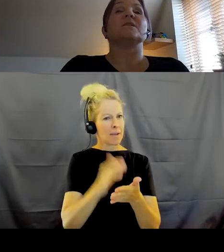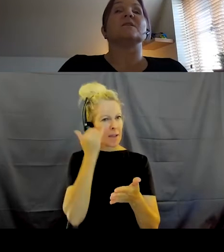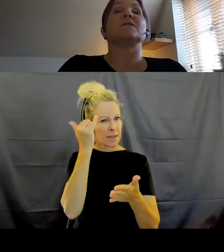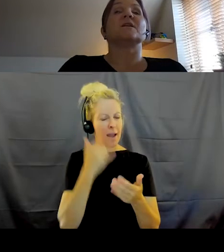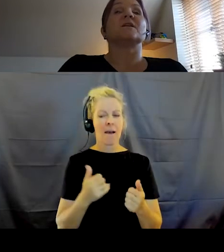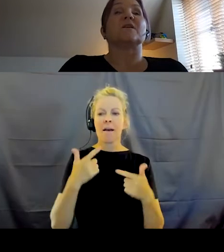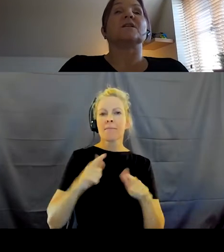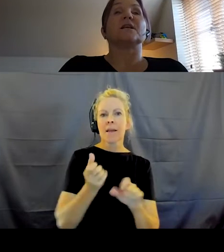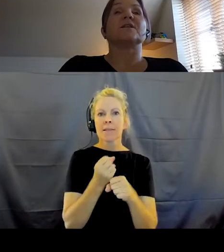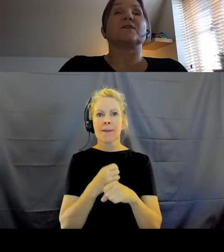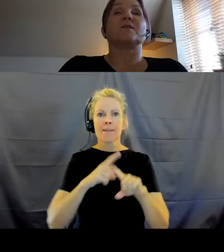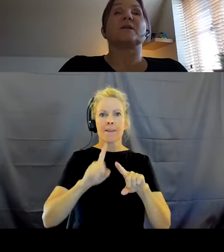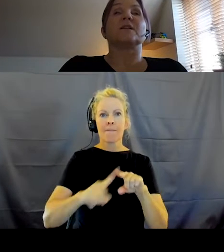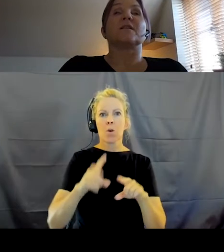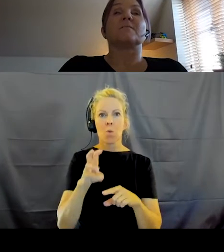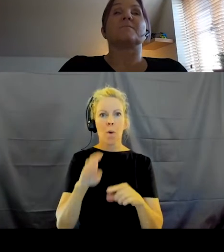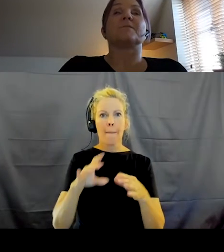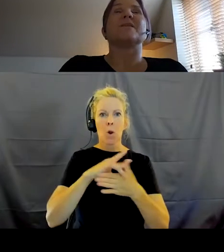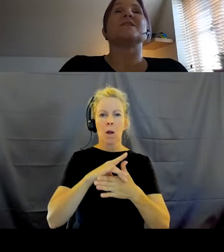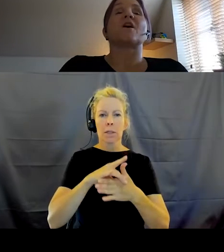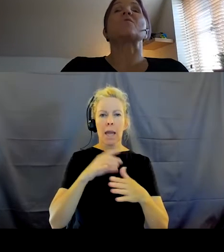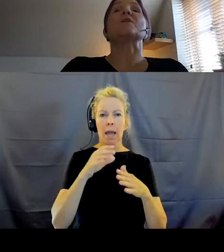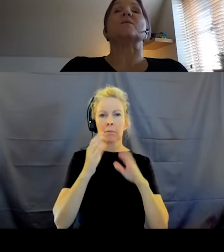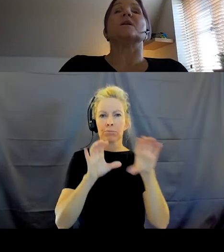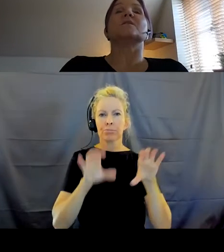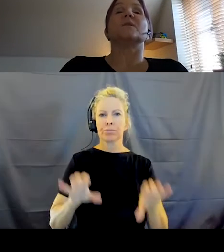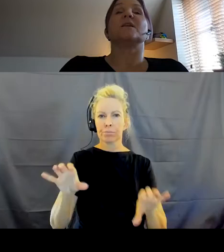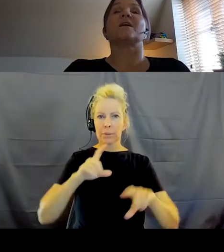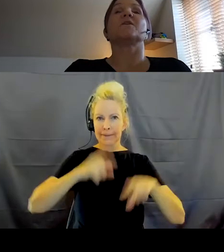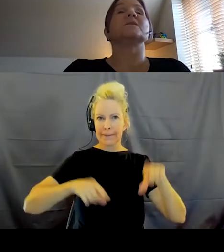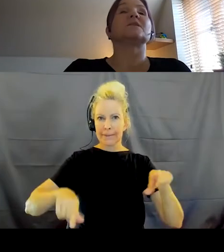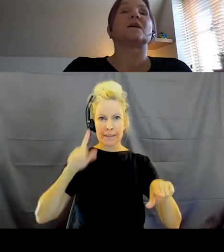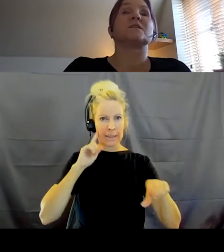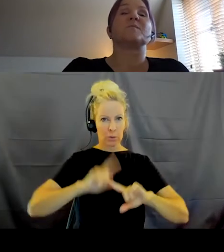pieces sound a little different to each other. Now this only works with the eloquence text to